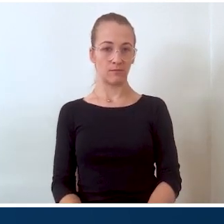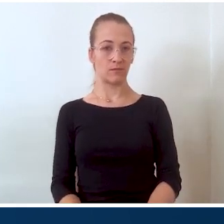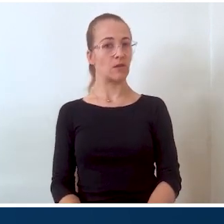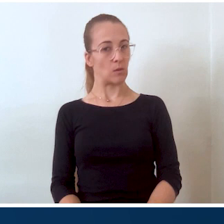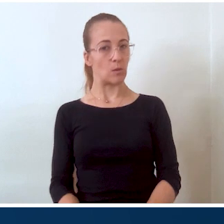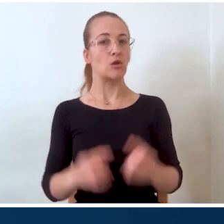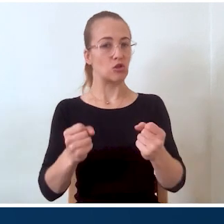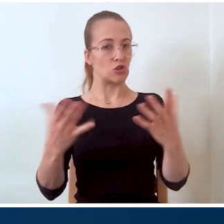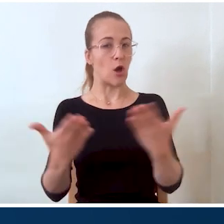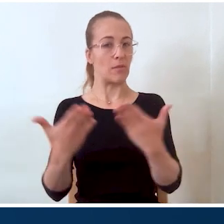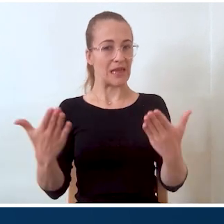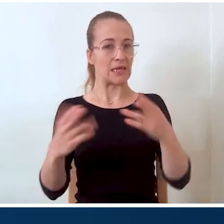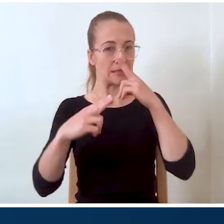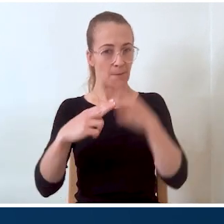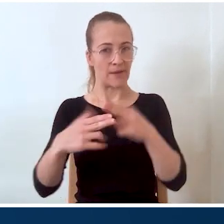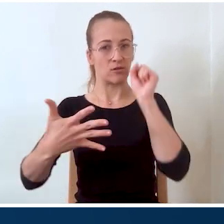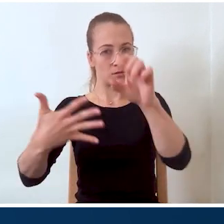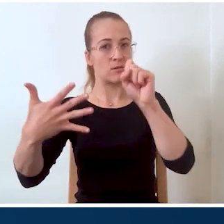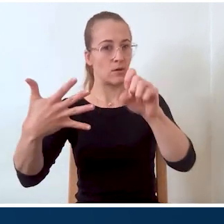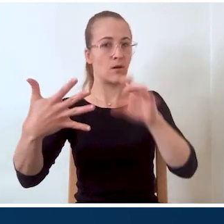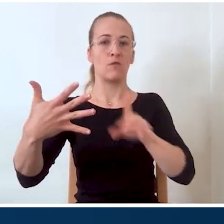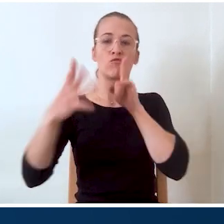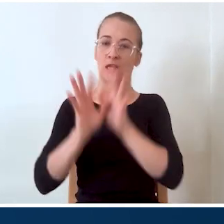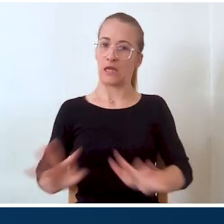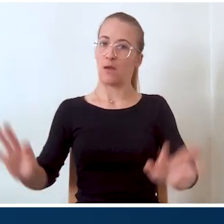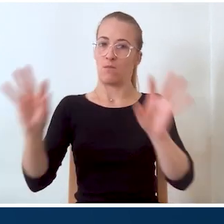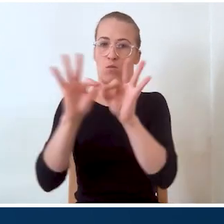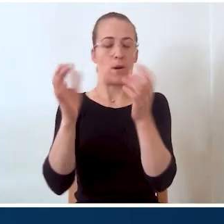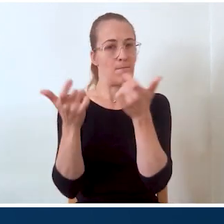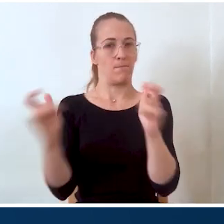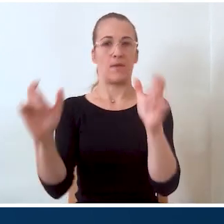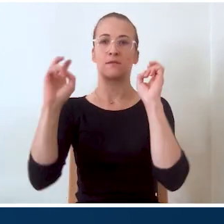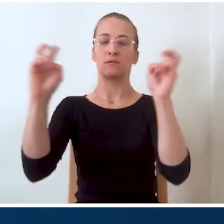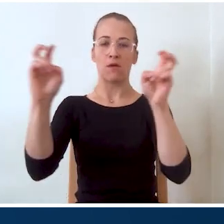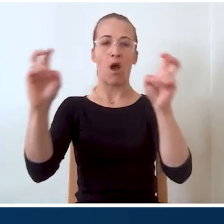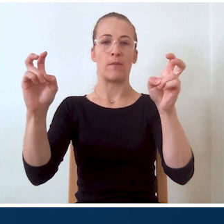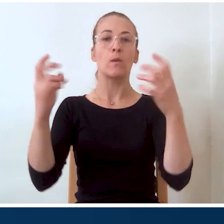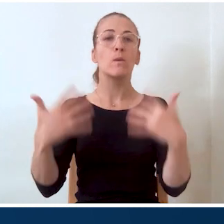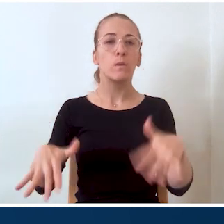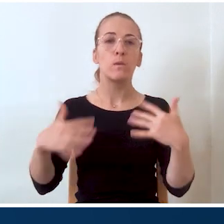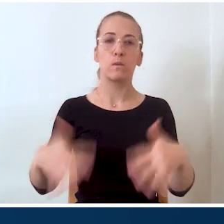that you just hit on that are important and huge topics in and of themselves, right?